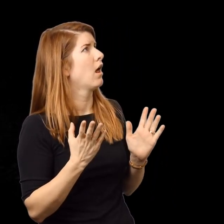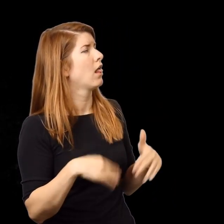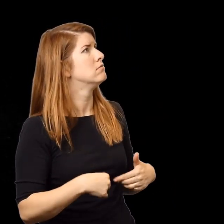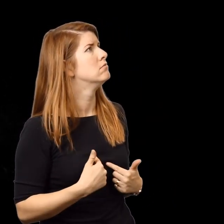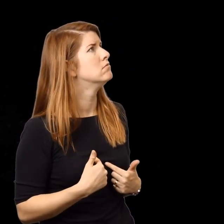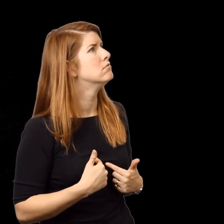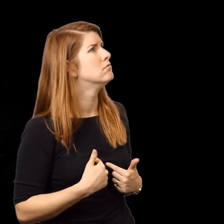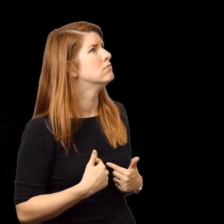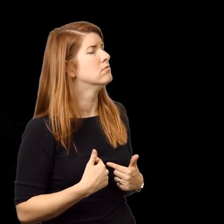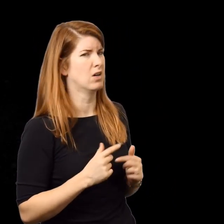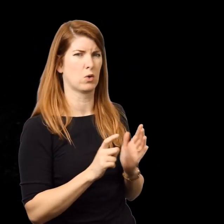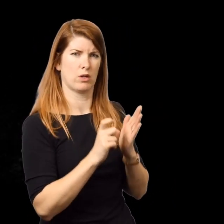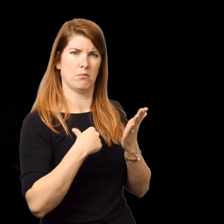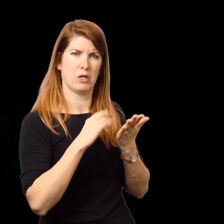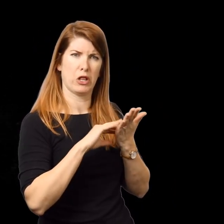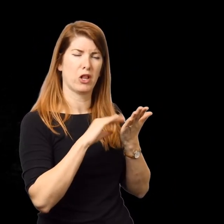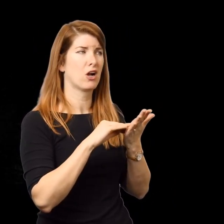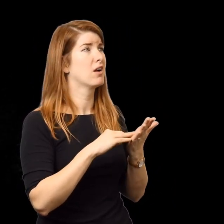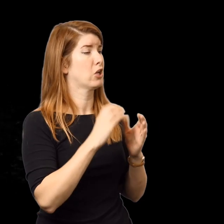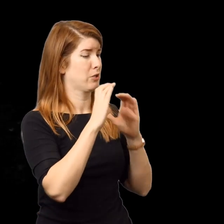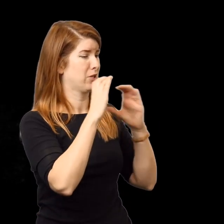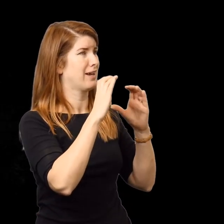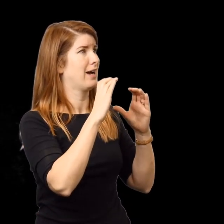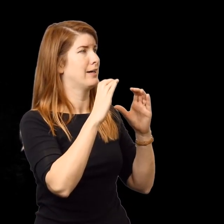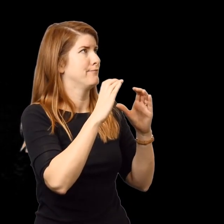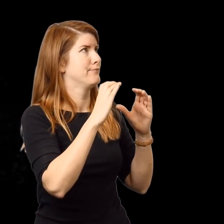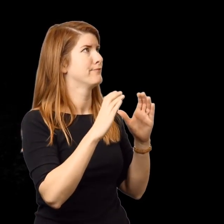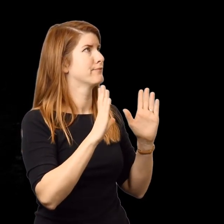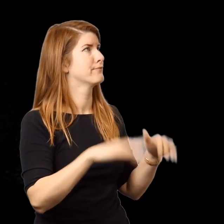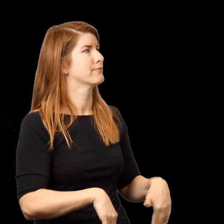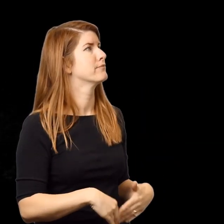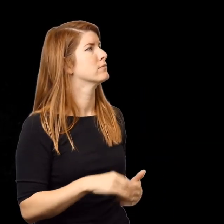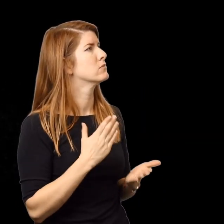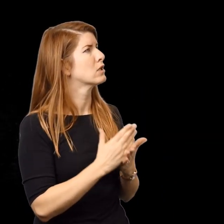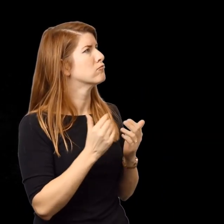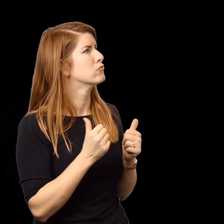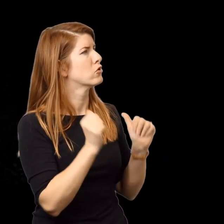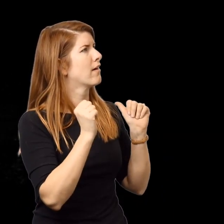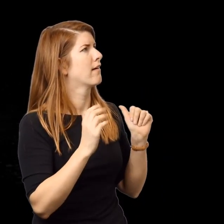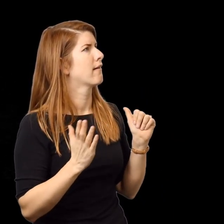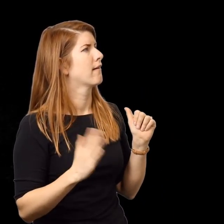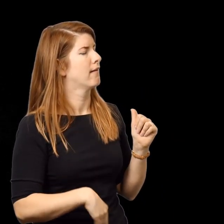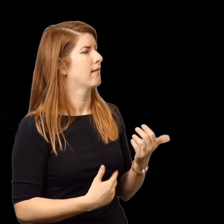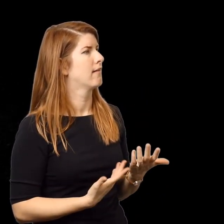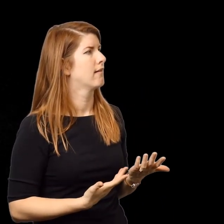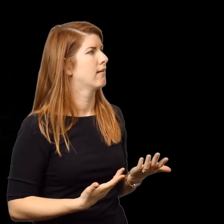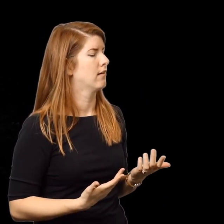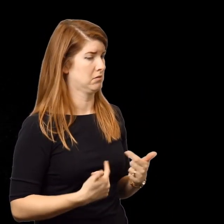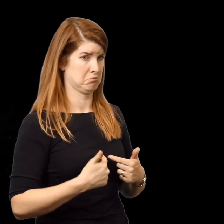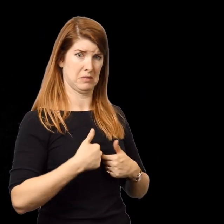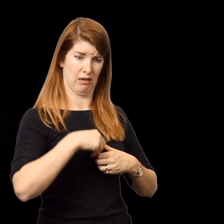And I pretty quickly learn to stop communicating, to stop trying.